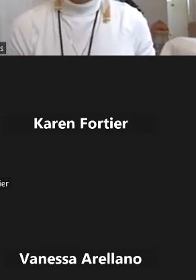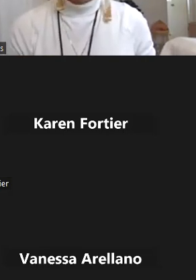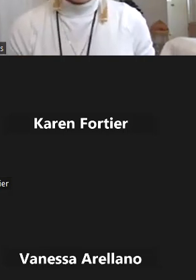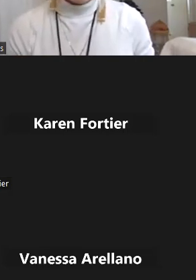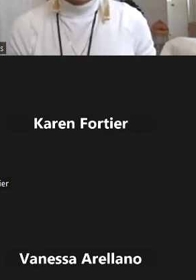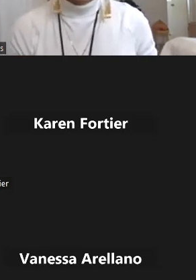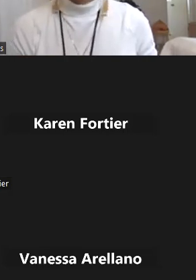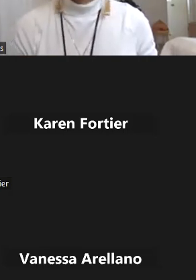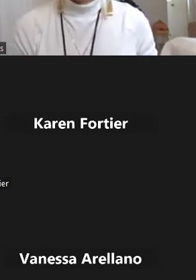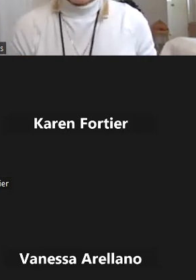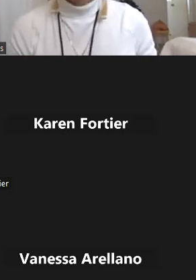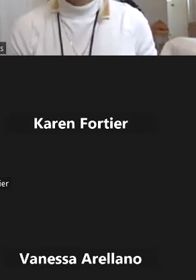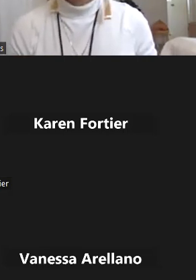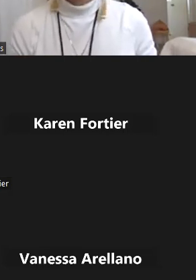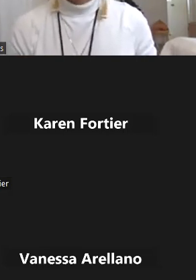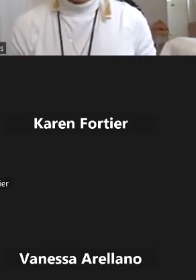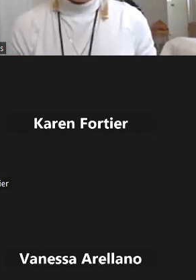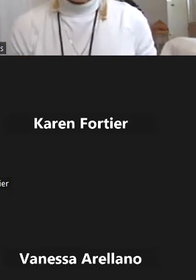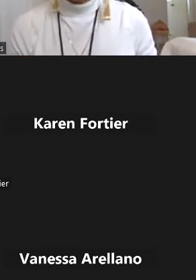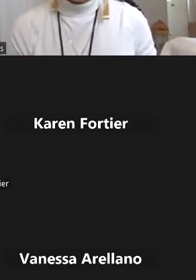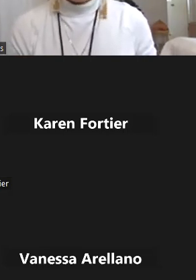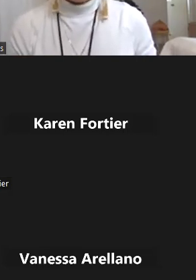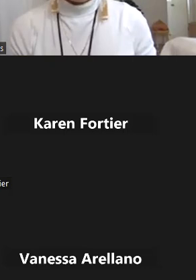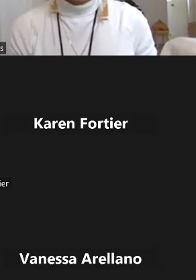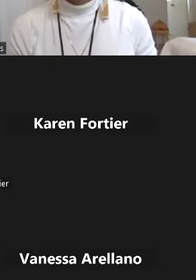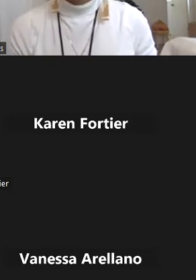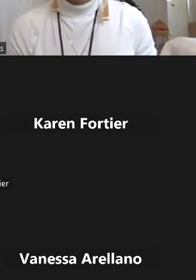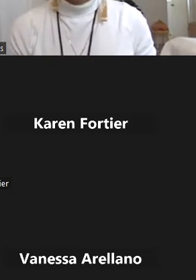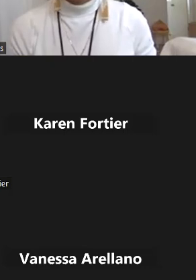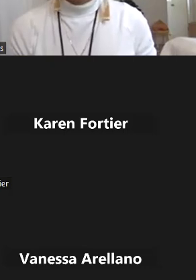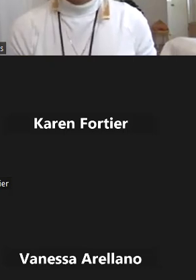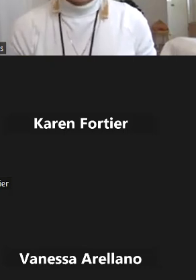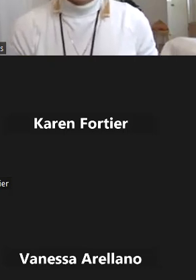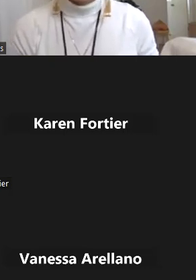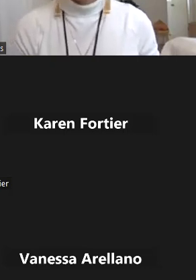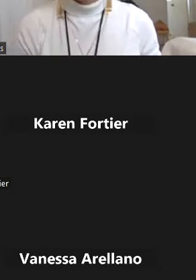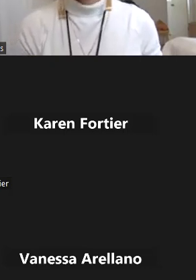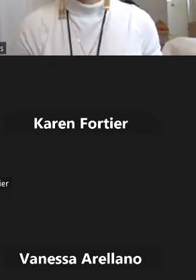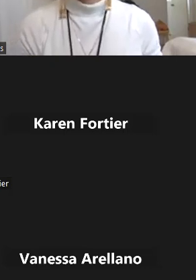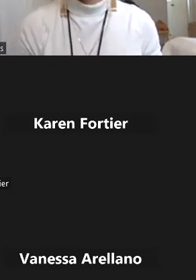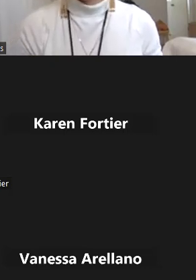in Spanish and also English and ASL. And we will send out the handouts